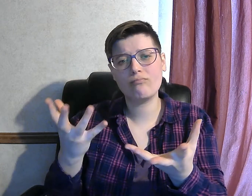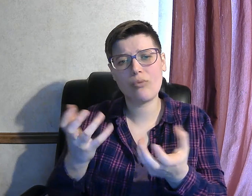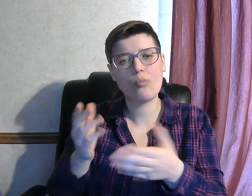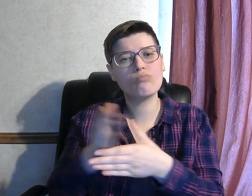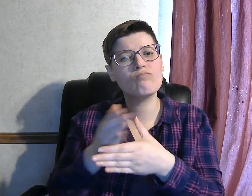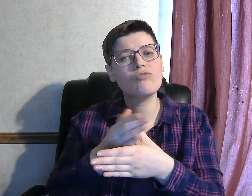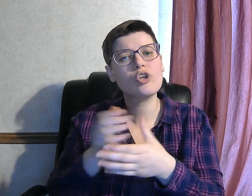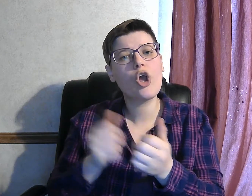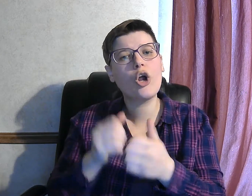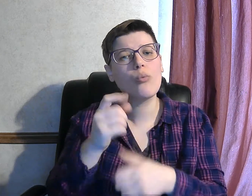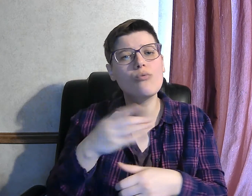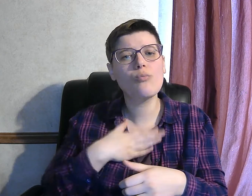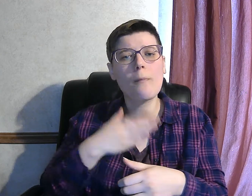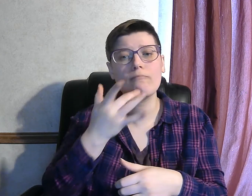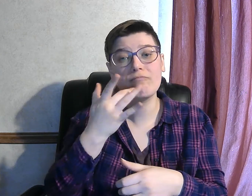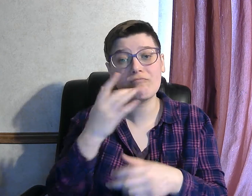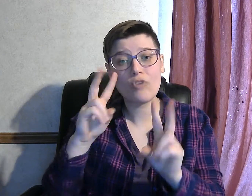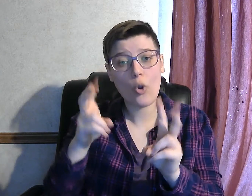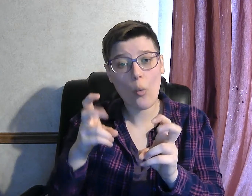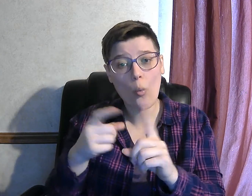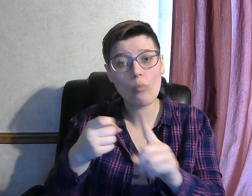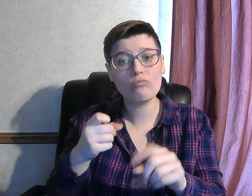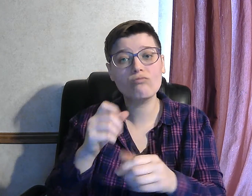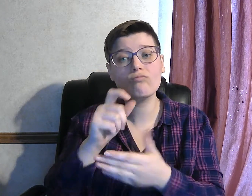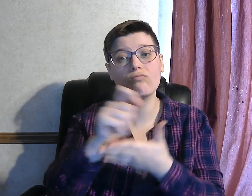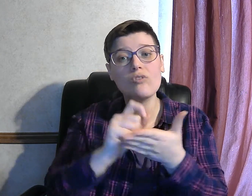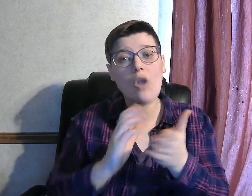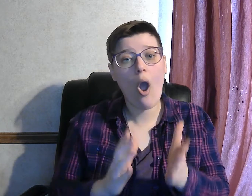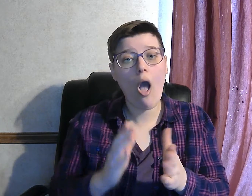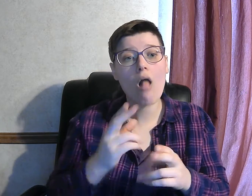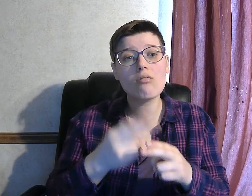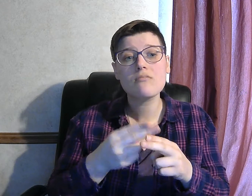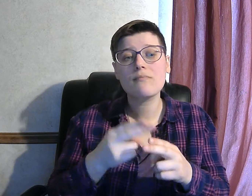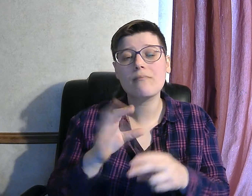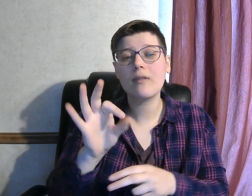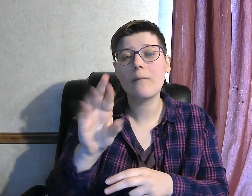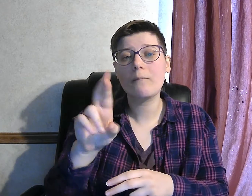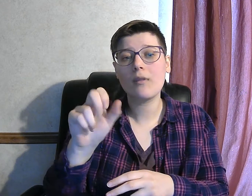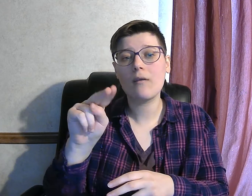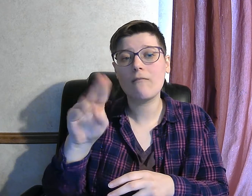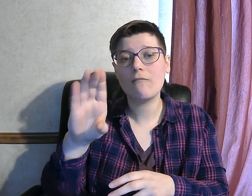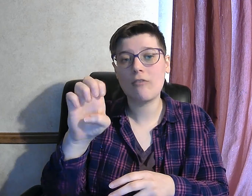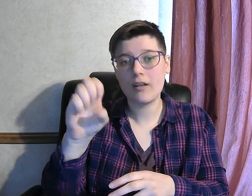Now, last of all, I want to share with you my favorite quote from the author